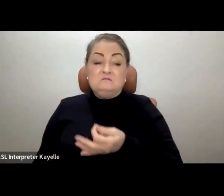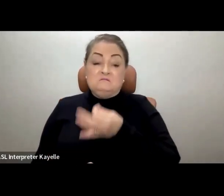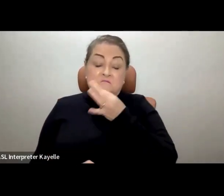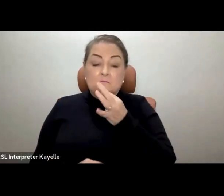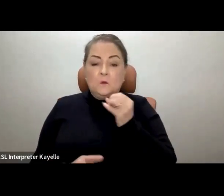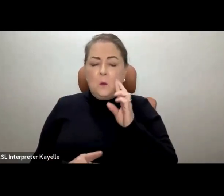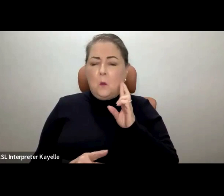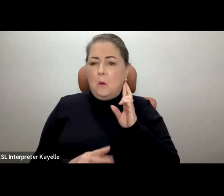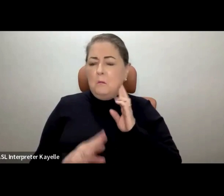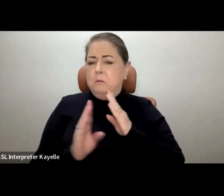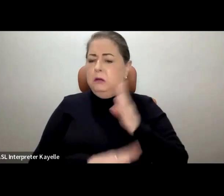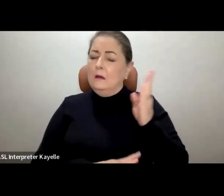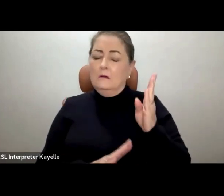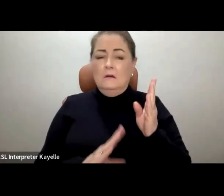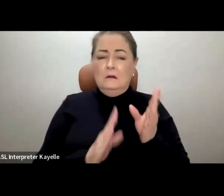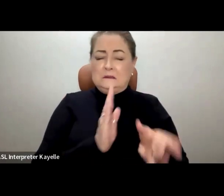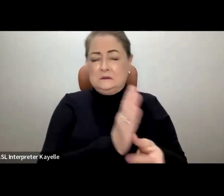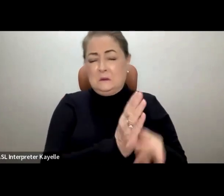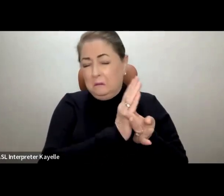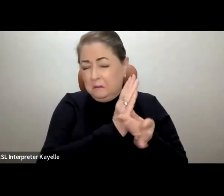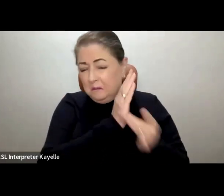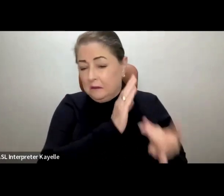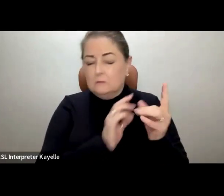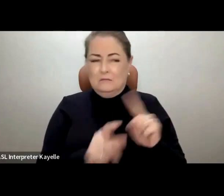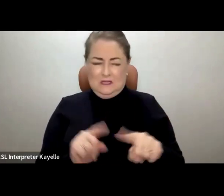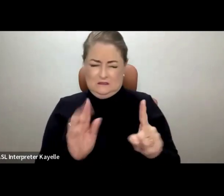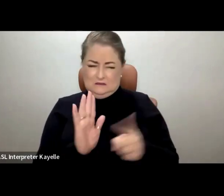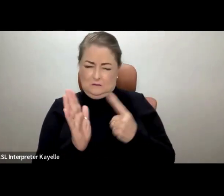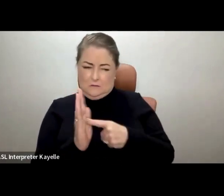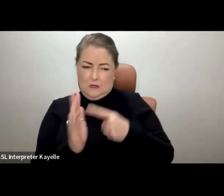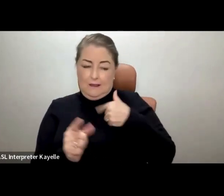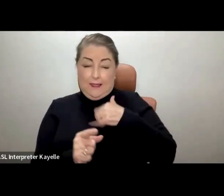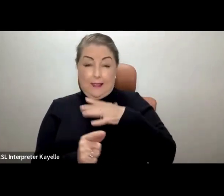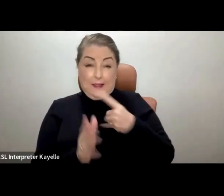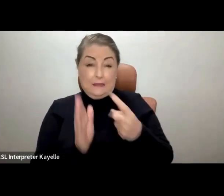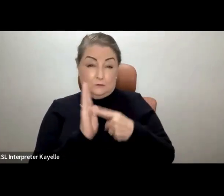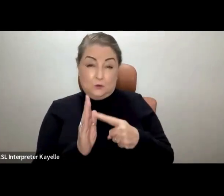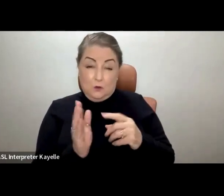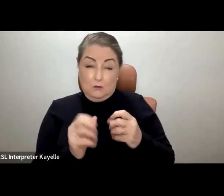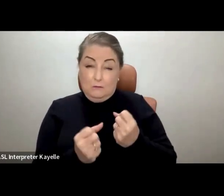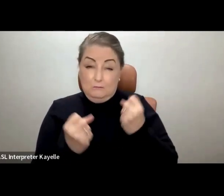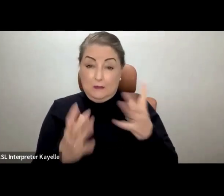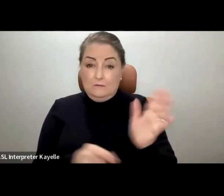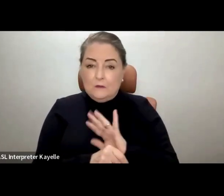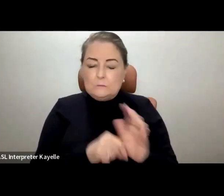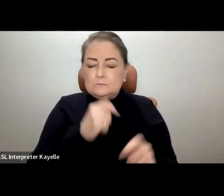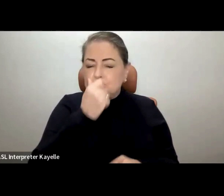But I think the most important point, which sometimes like I like to show in a lot of our films, is that disability is